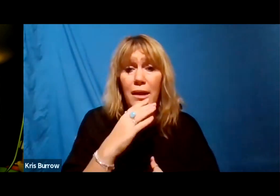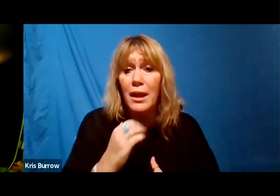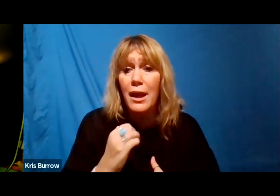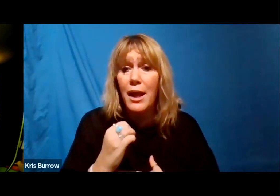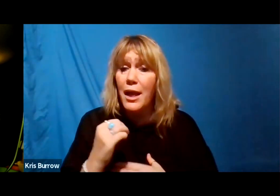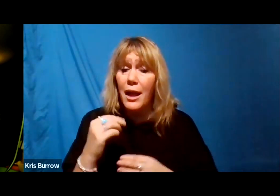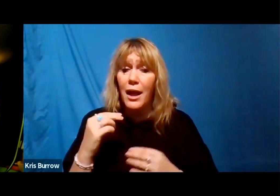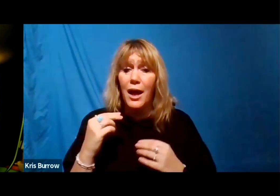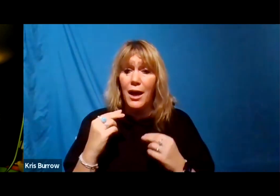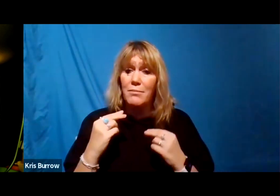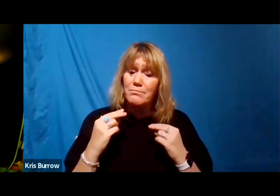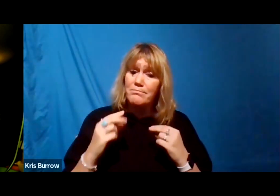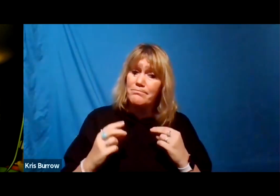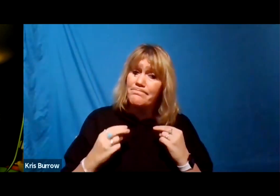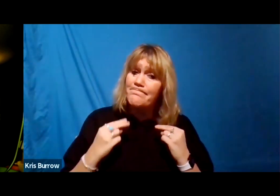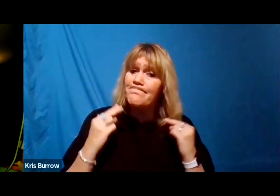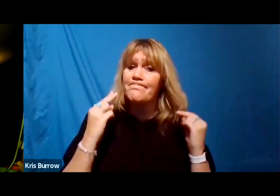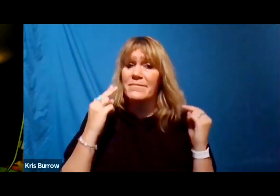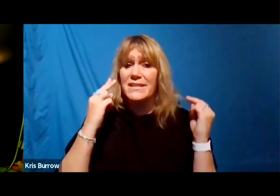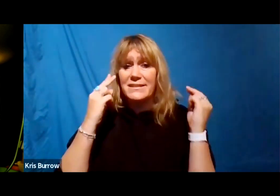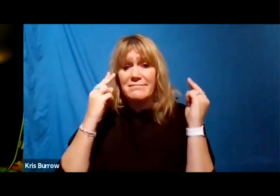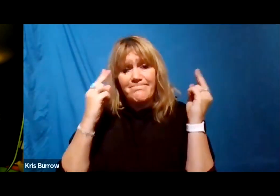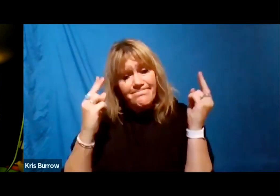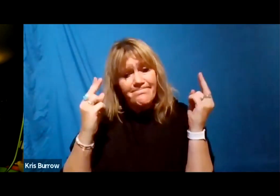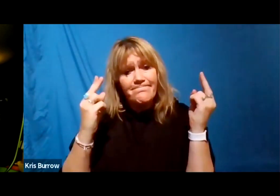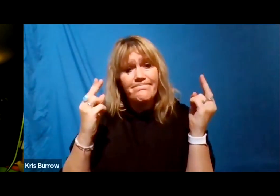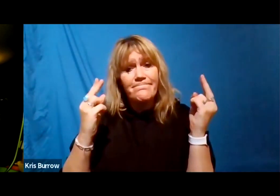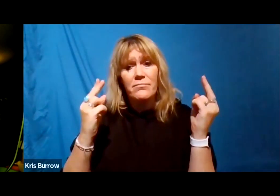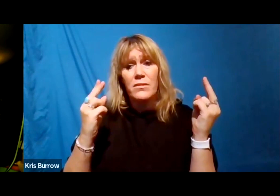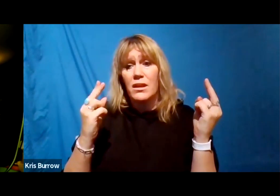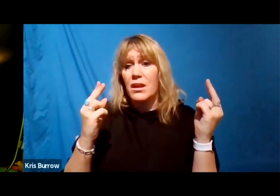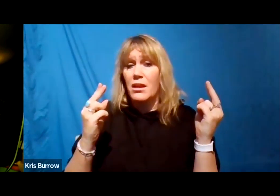A kingdom for a meaning I said.